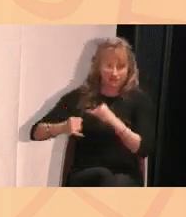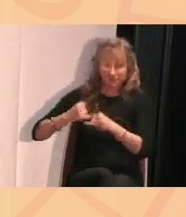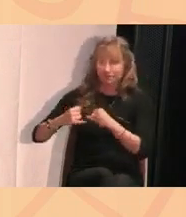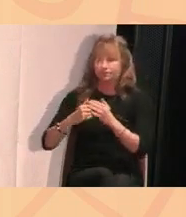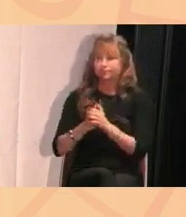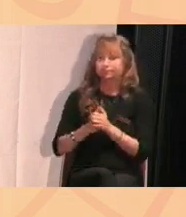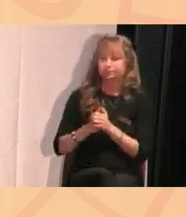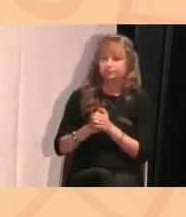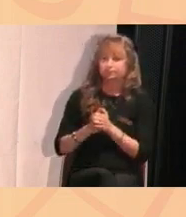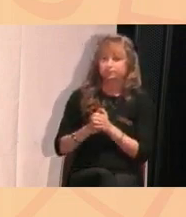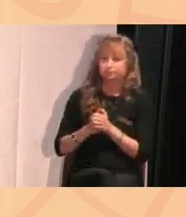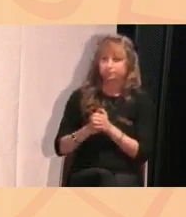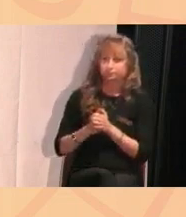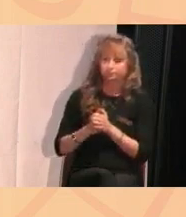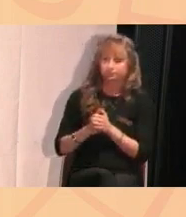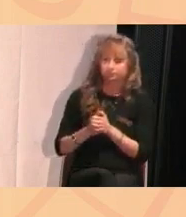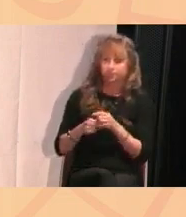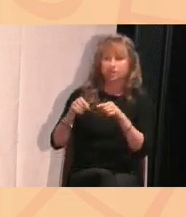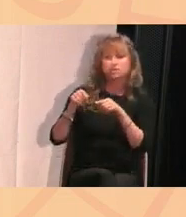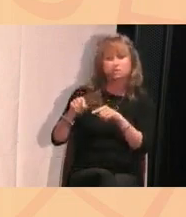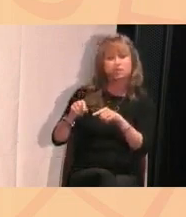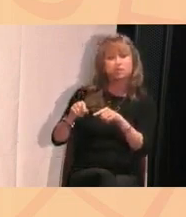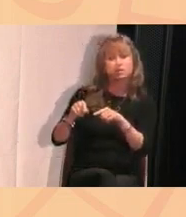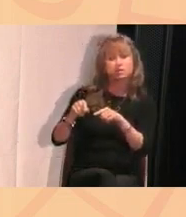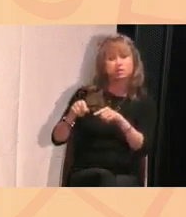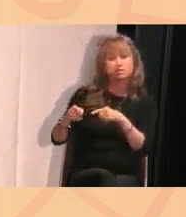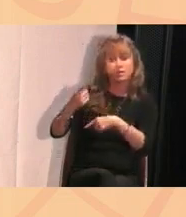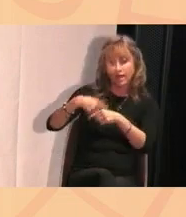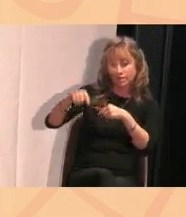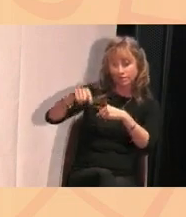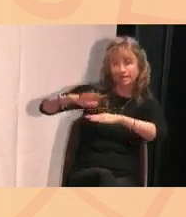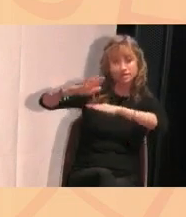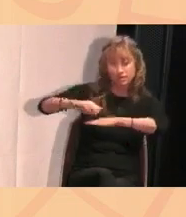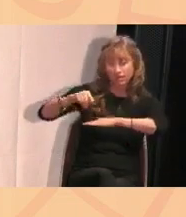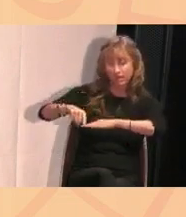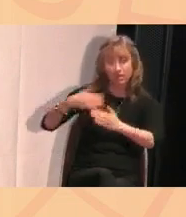They'd lost a lot of Russian support. They were really struggling.